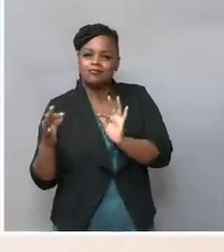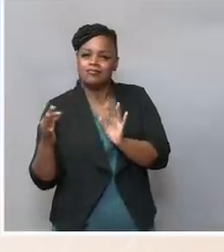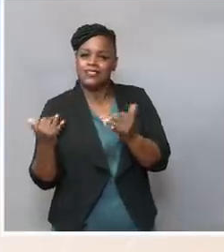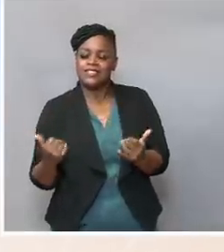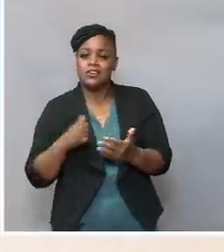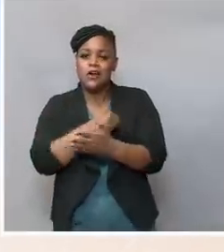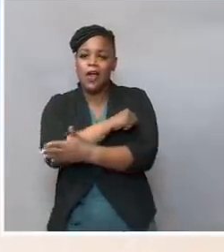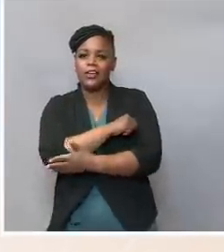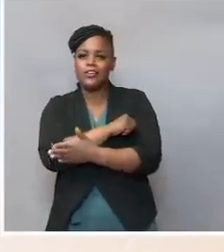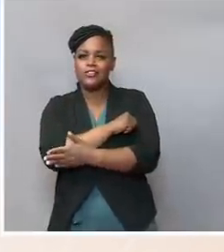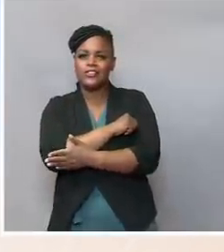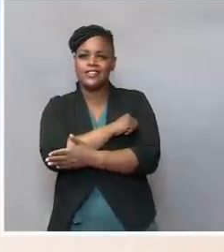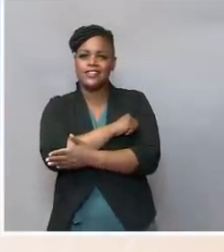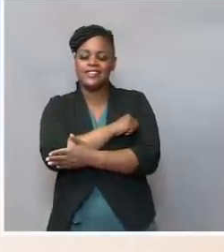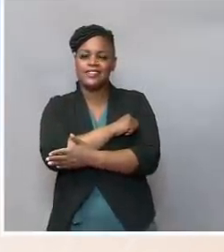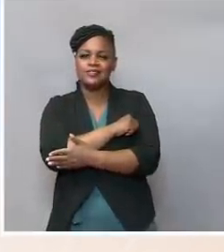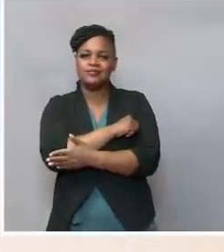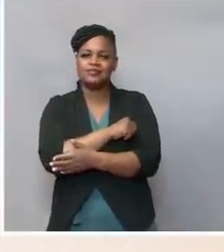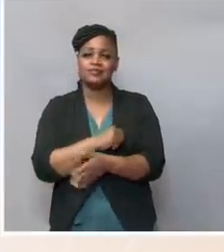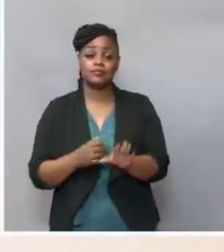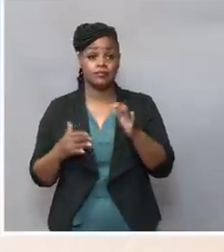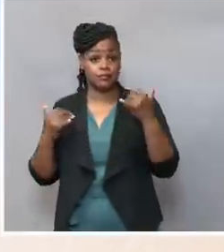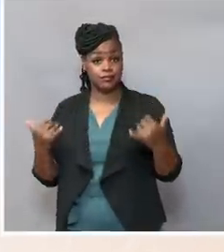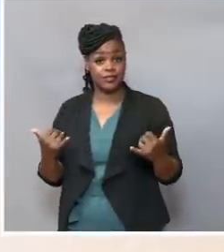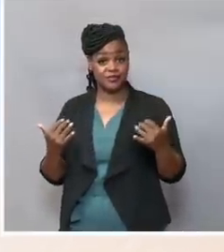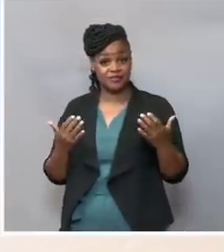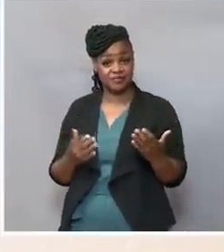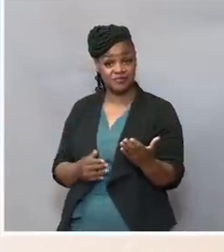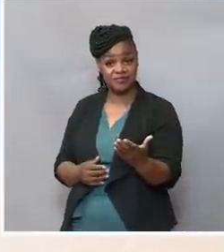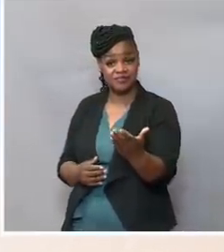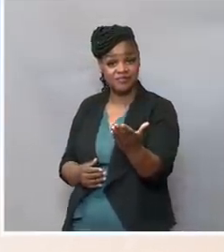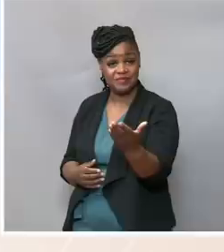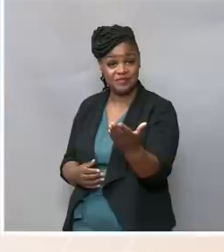Now, I'm going to turn it back to our second gentlemen